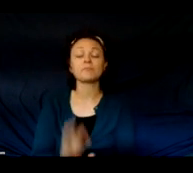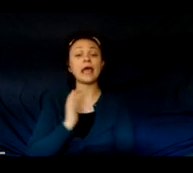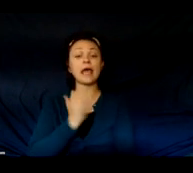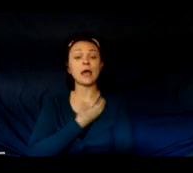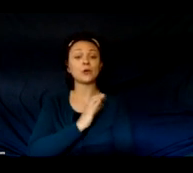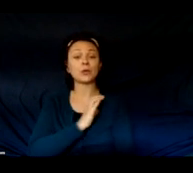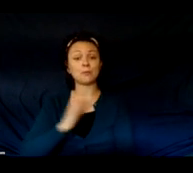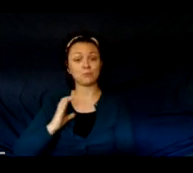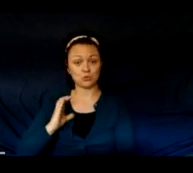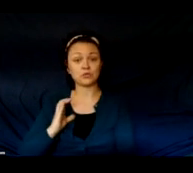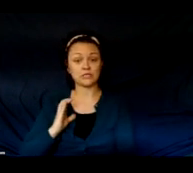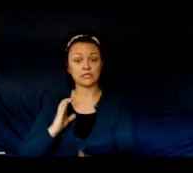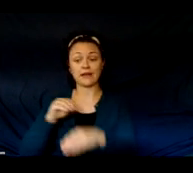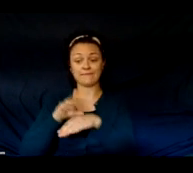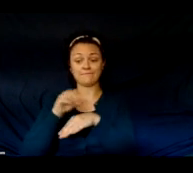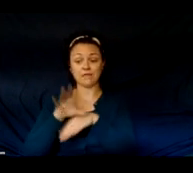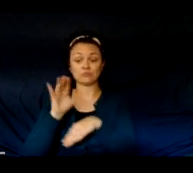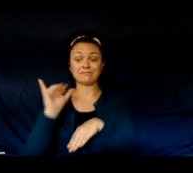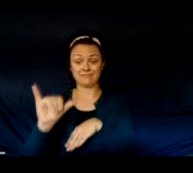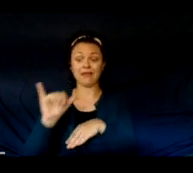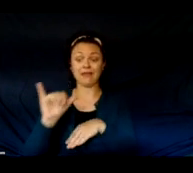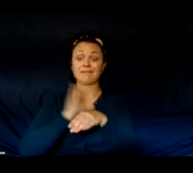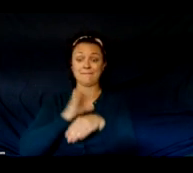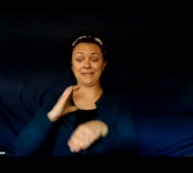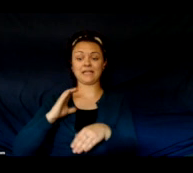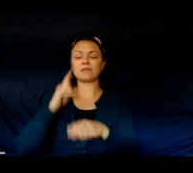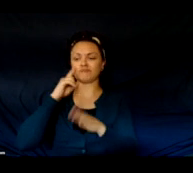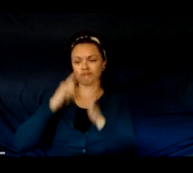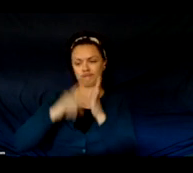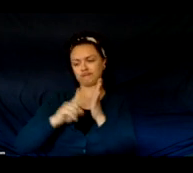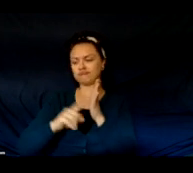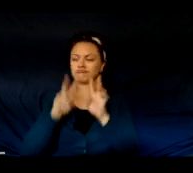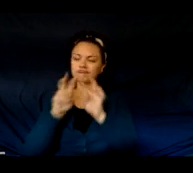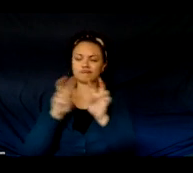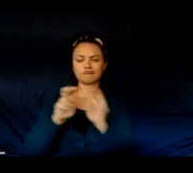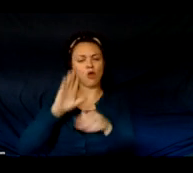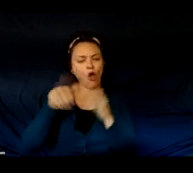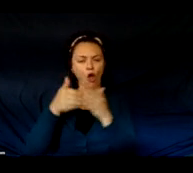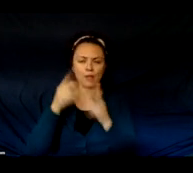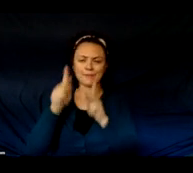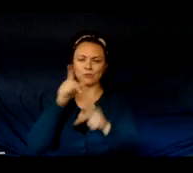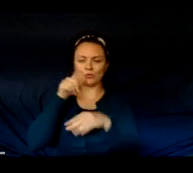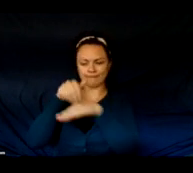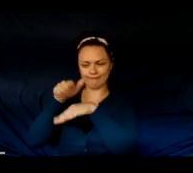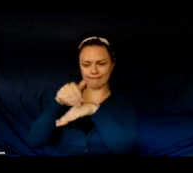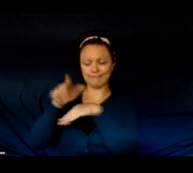all submissions and also engaged in a vote.